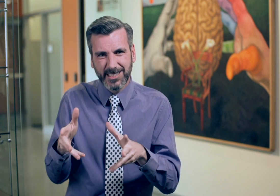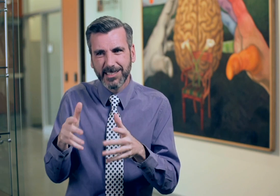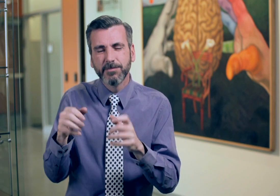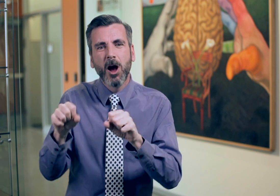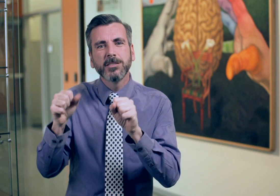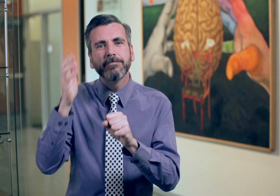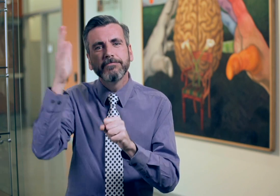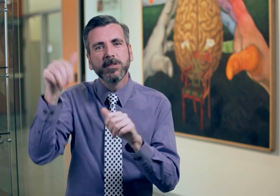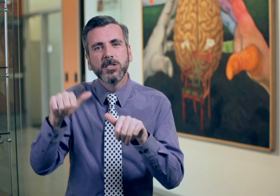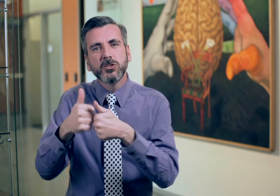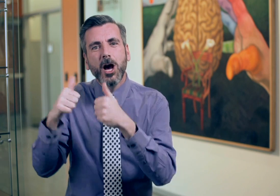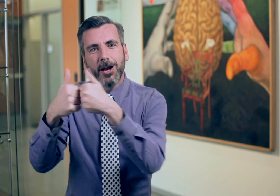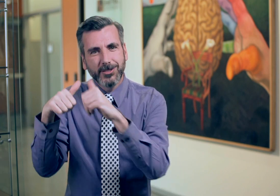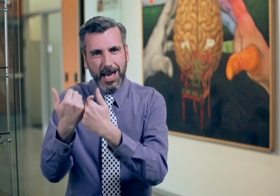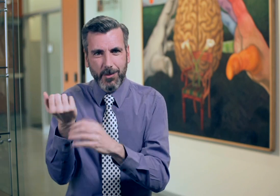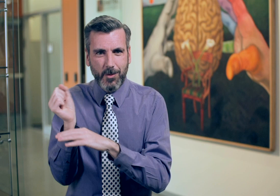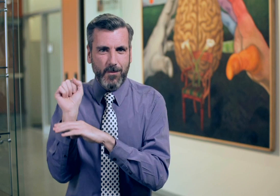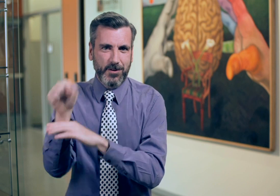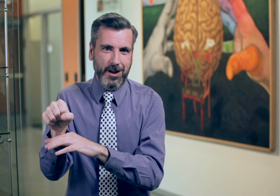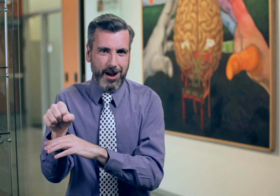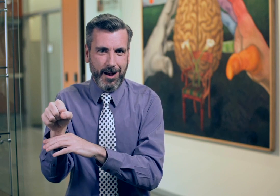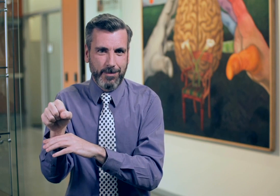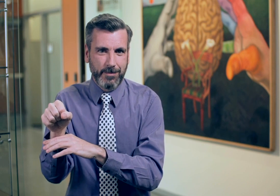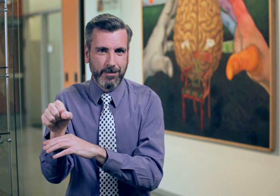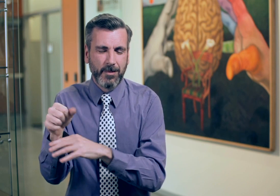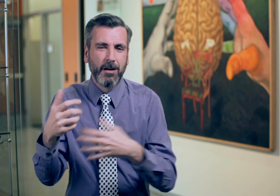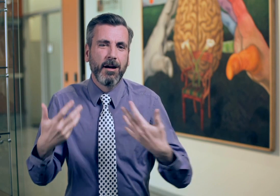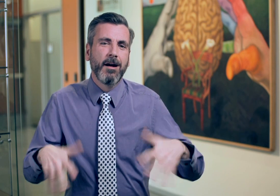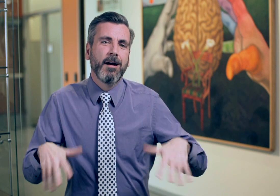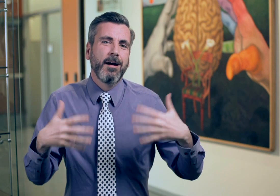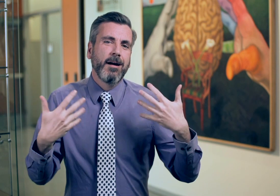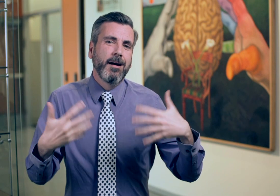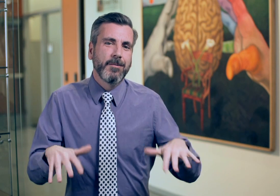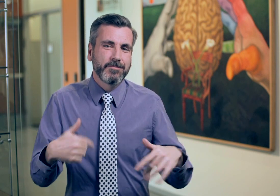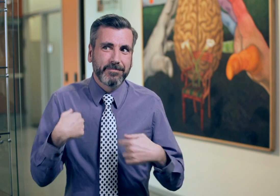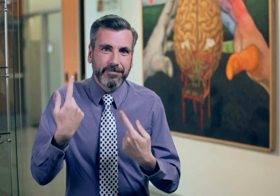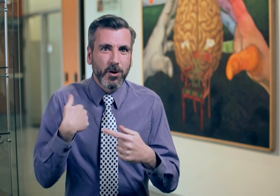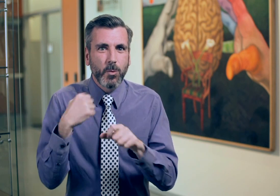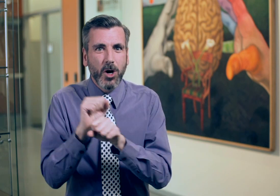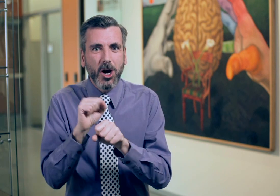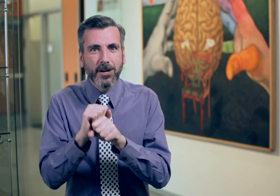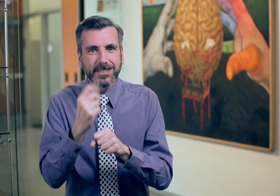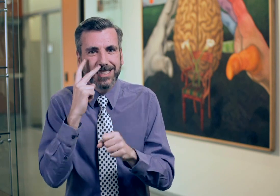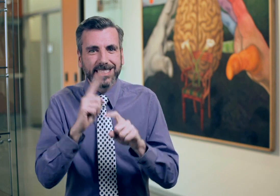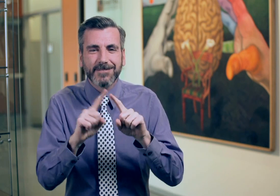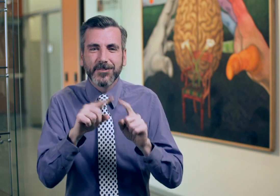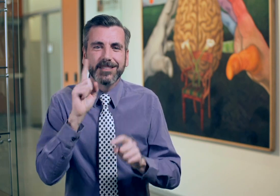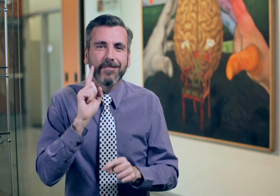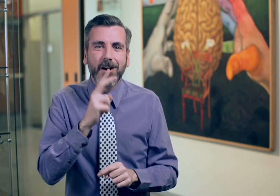scientist, and how to overcome possible challenges. Having worked with Deaf and Hard of Hearing students who doubted